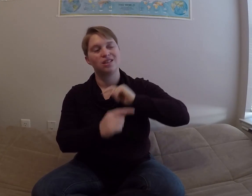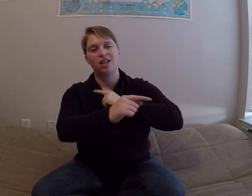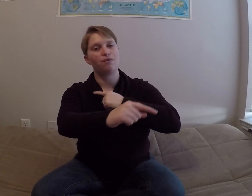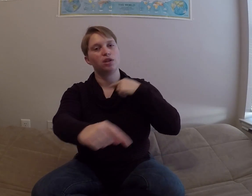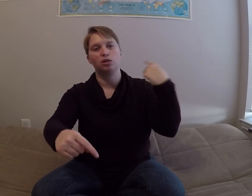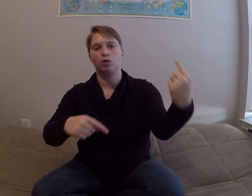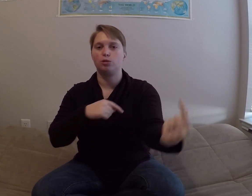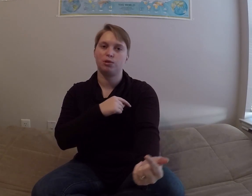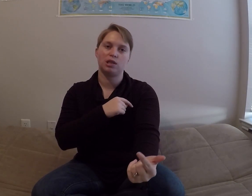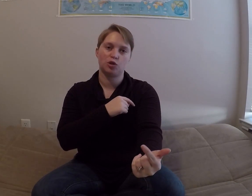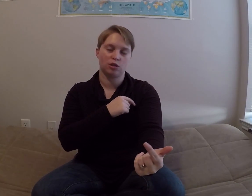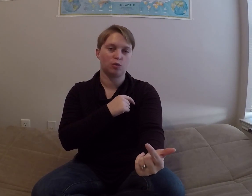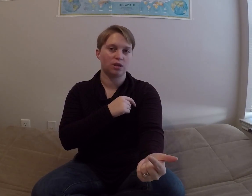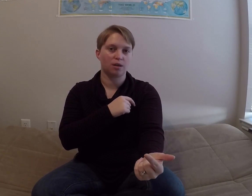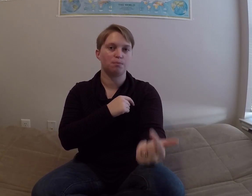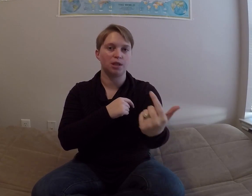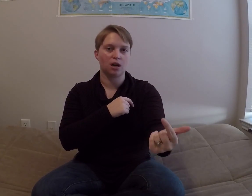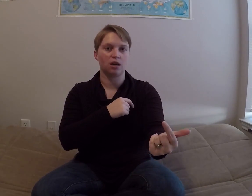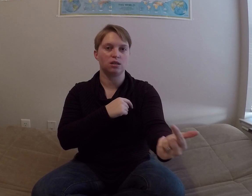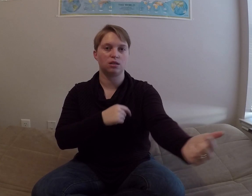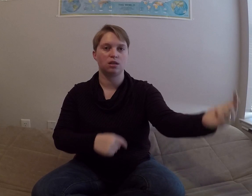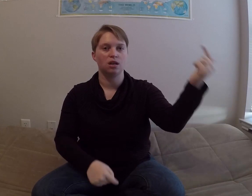definitely switch positions with them.